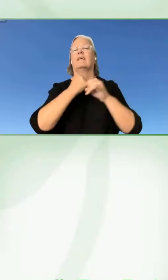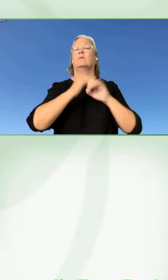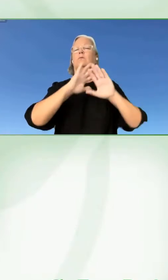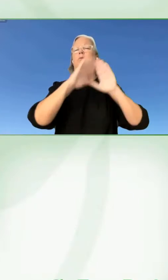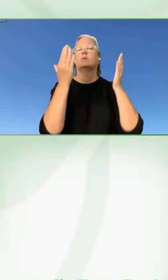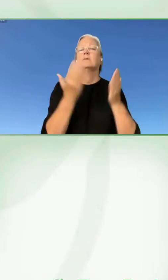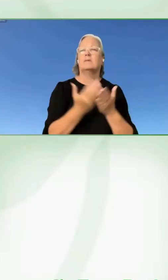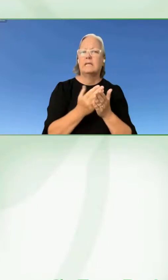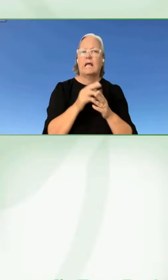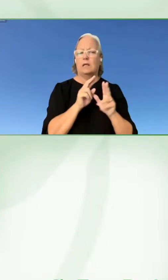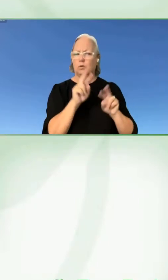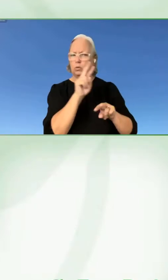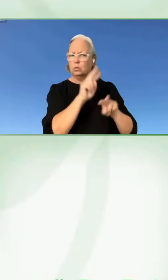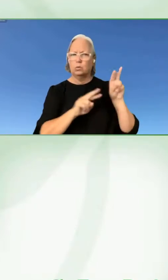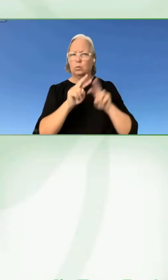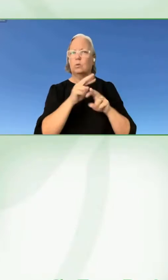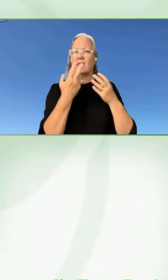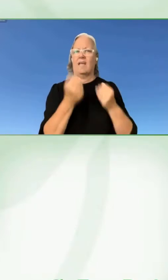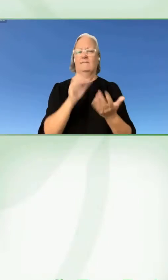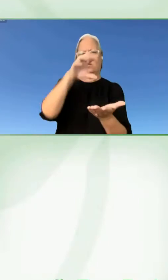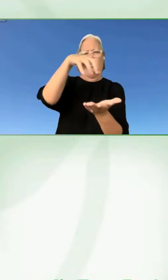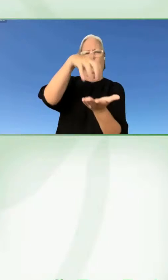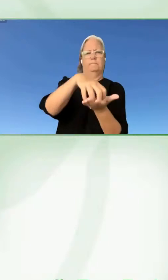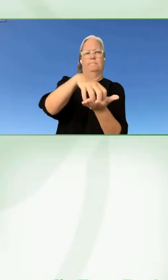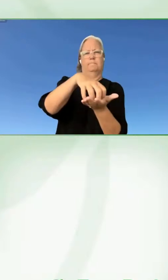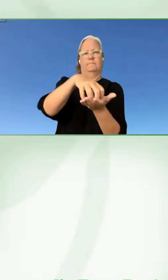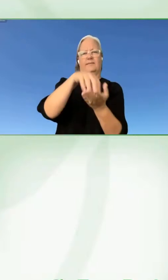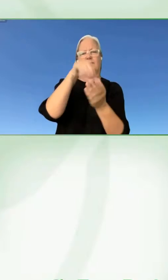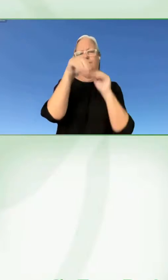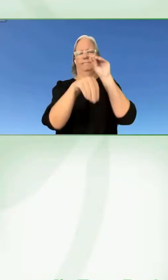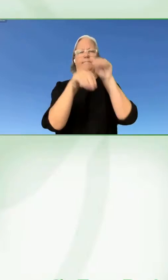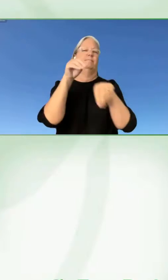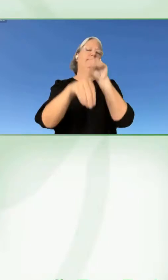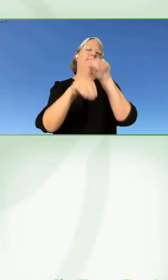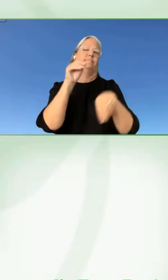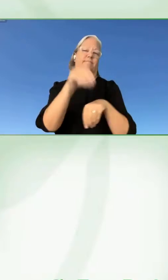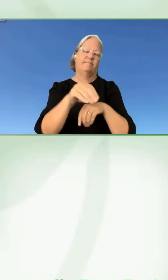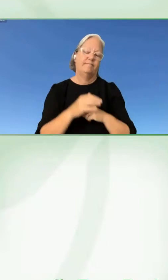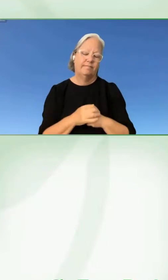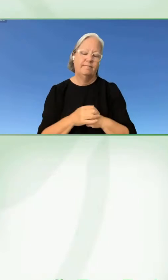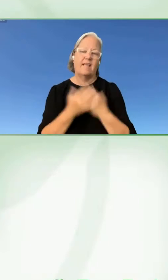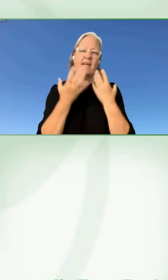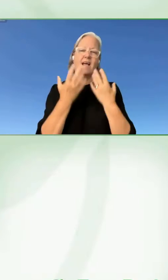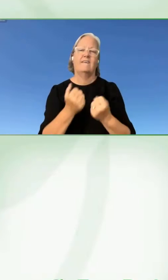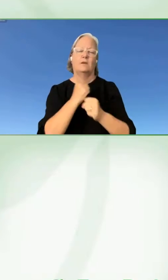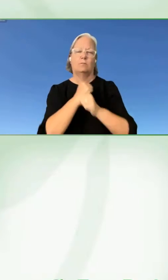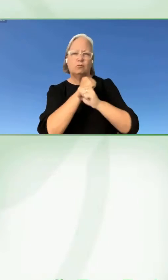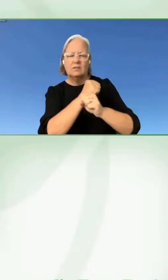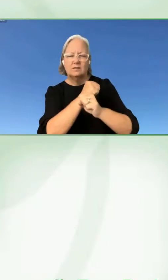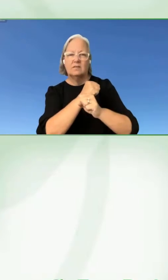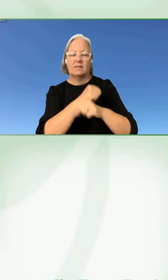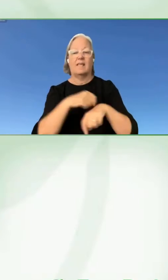let us know and we will be able to discuss and help.